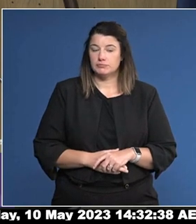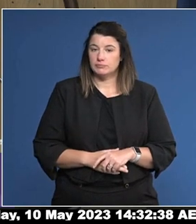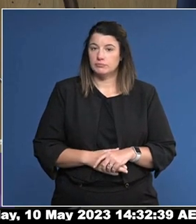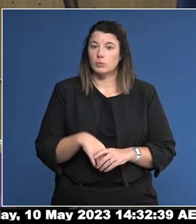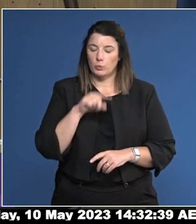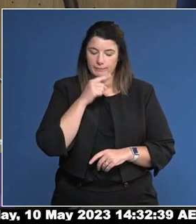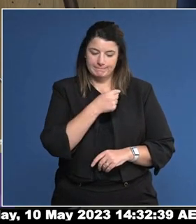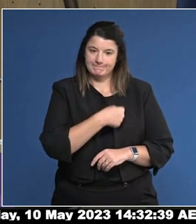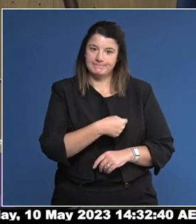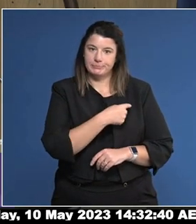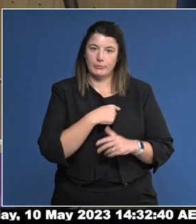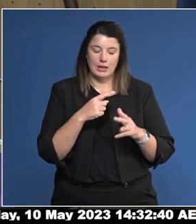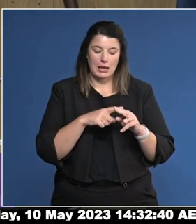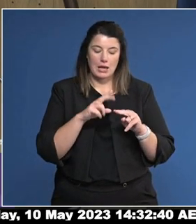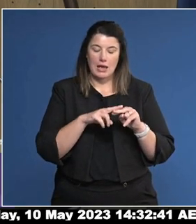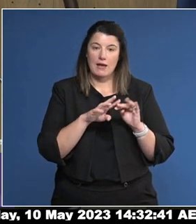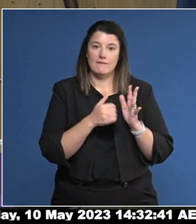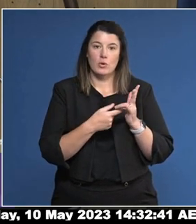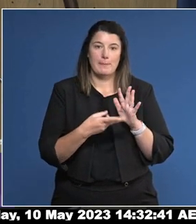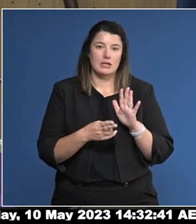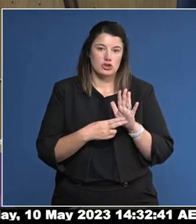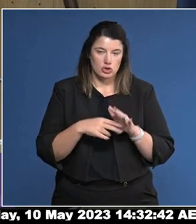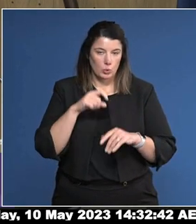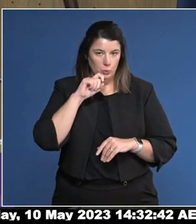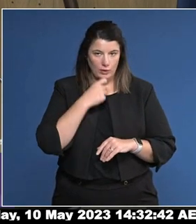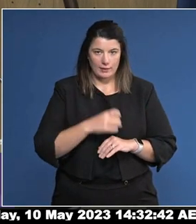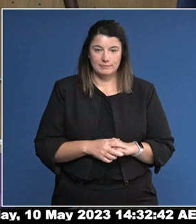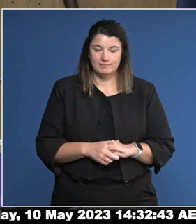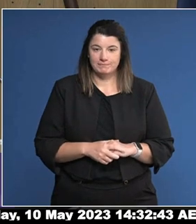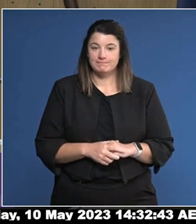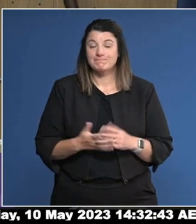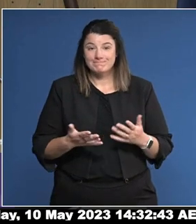COMMISSIONER McEWIN: Thank you, Ms Bullen, for coming to the Royal Commission.